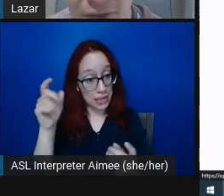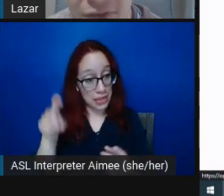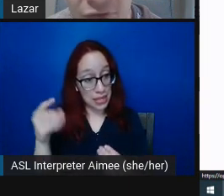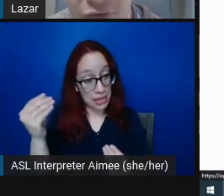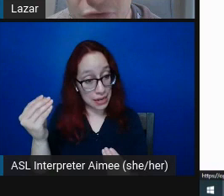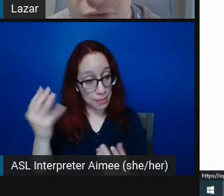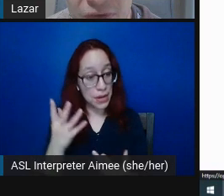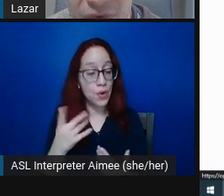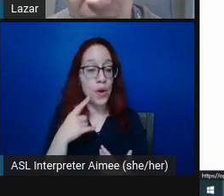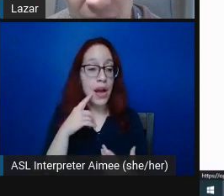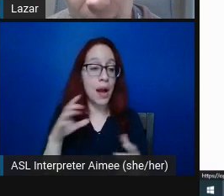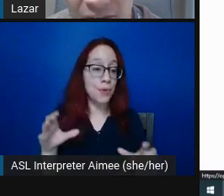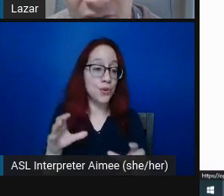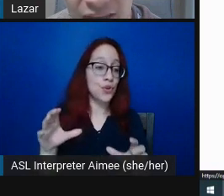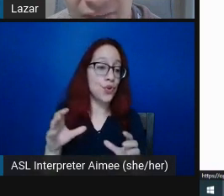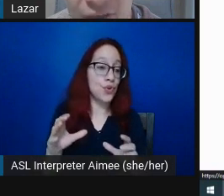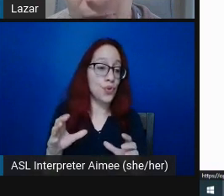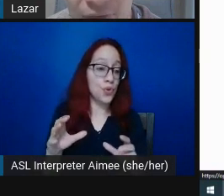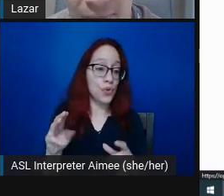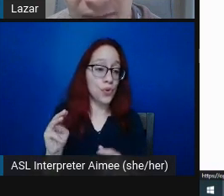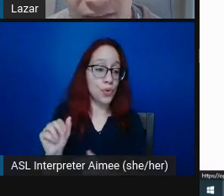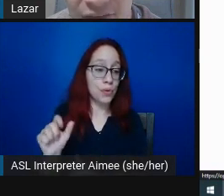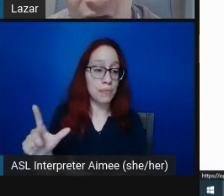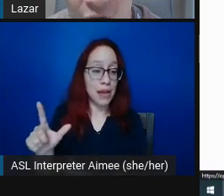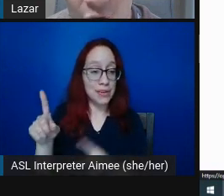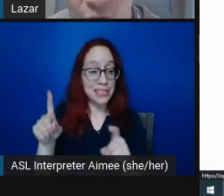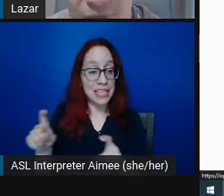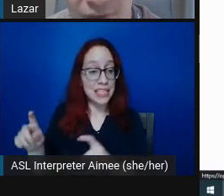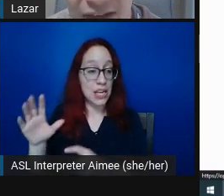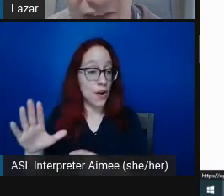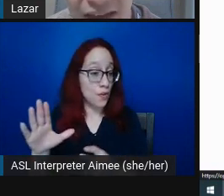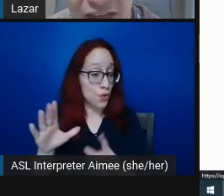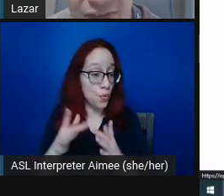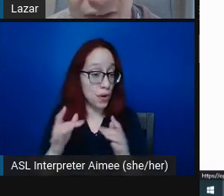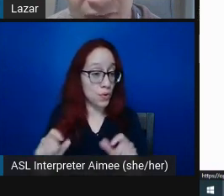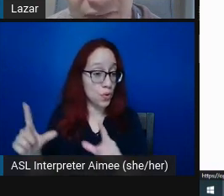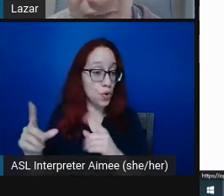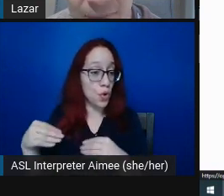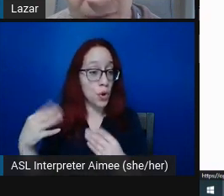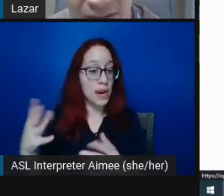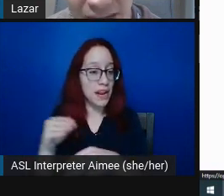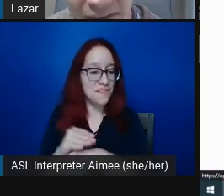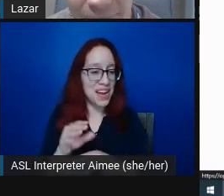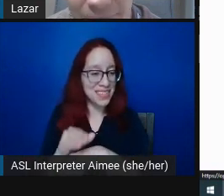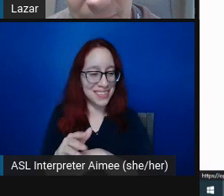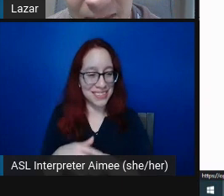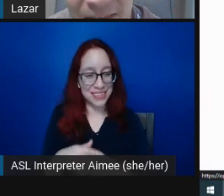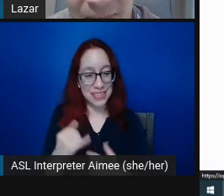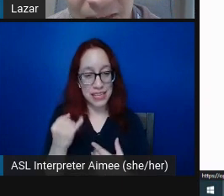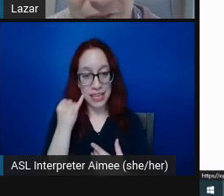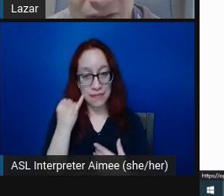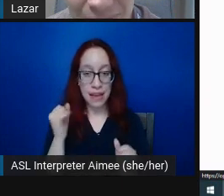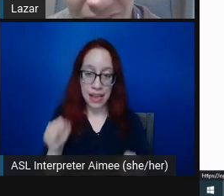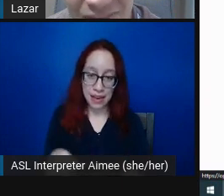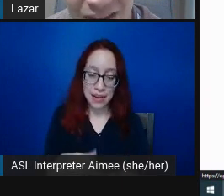to do a manual testing of your website or provide any advice that I can. Thank you very much.